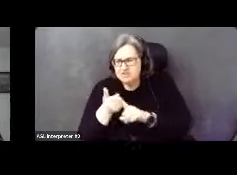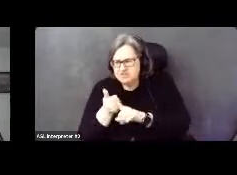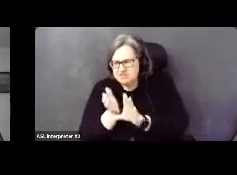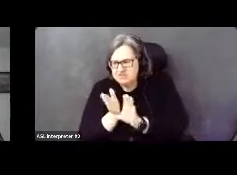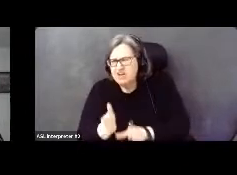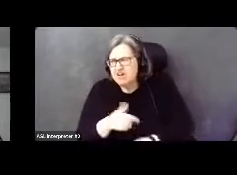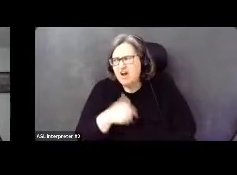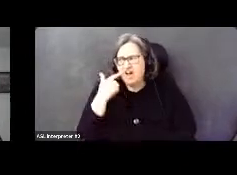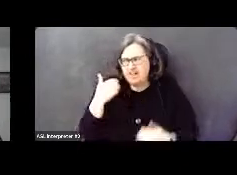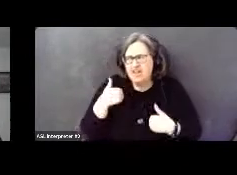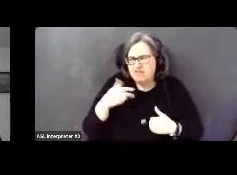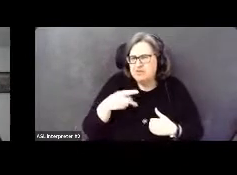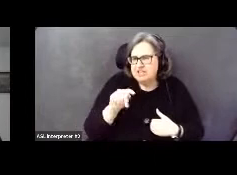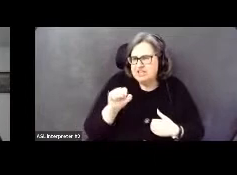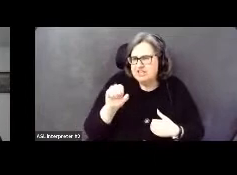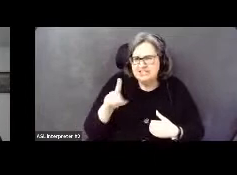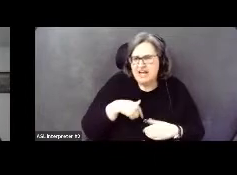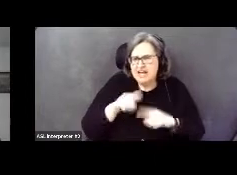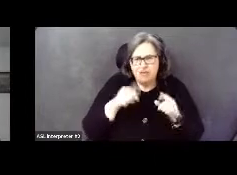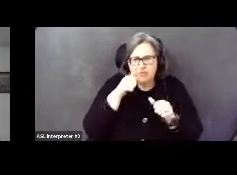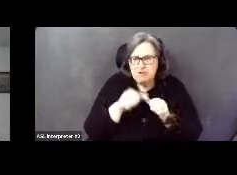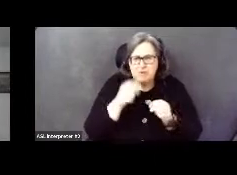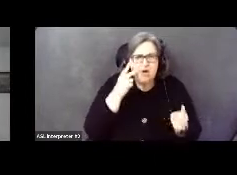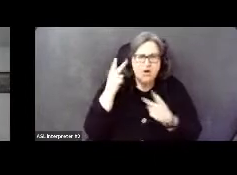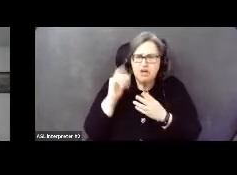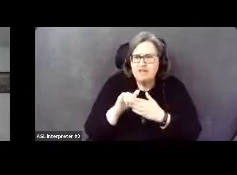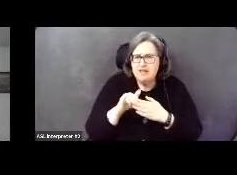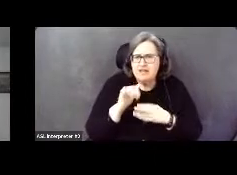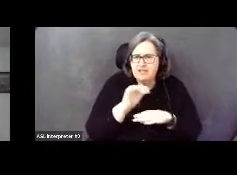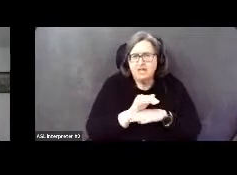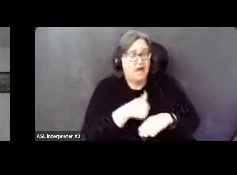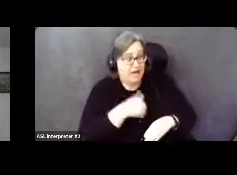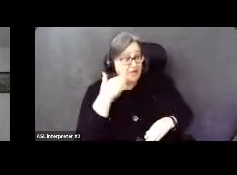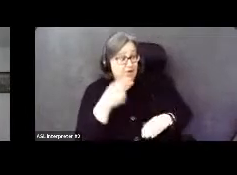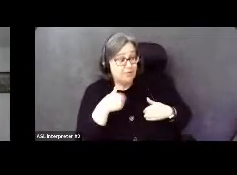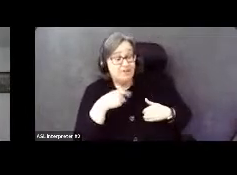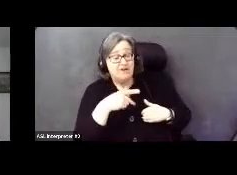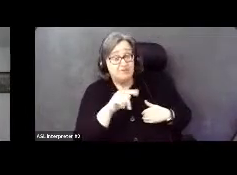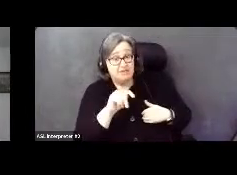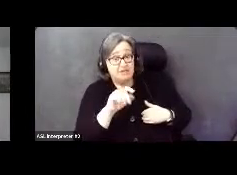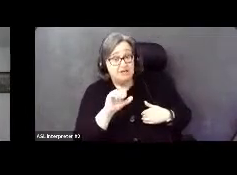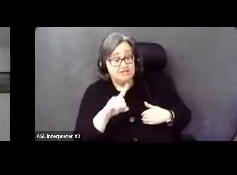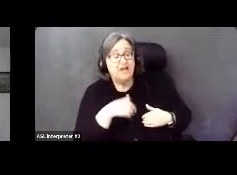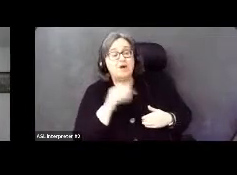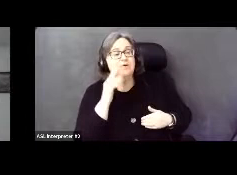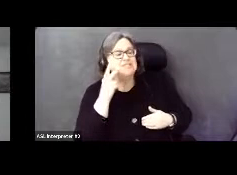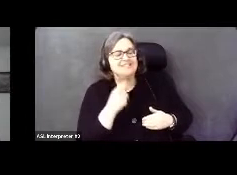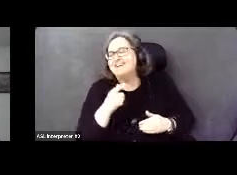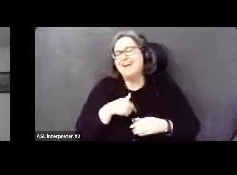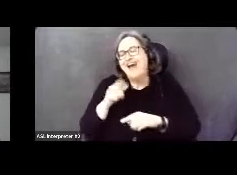I have PTSD. I cannot remember that night. She said I know you have PTSD. I'll see you I said no. It can't be a